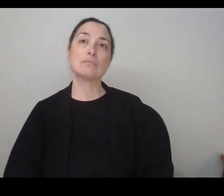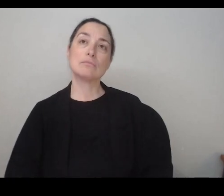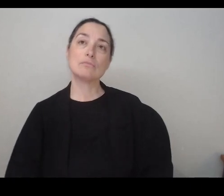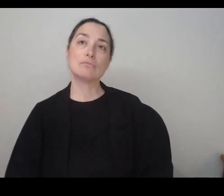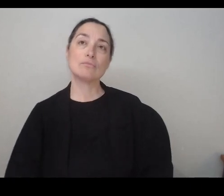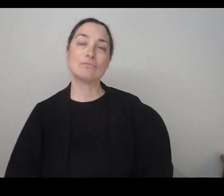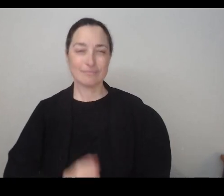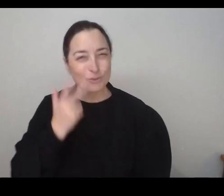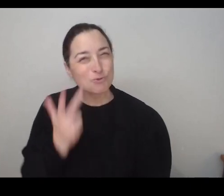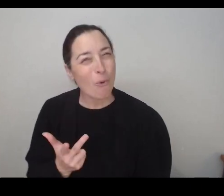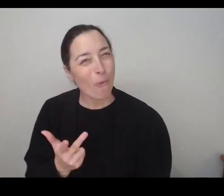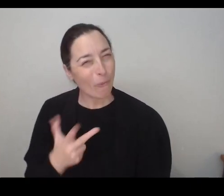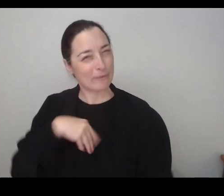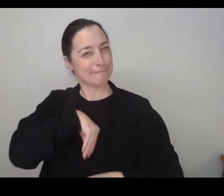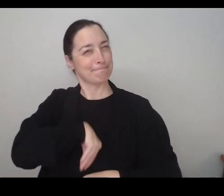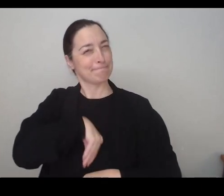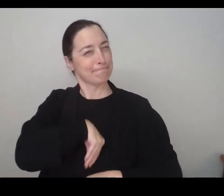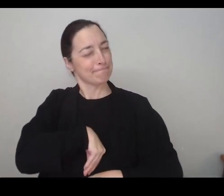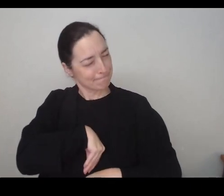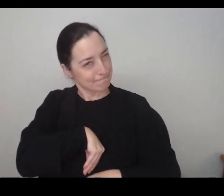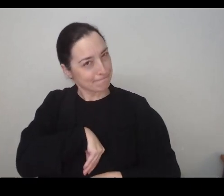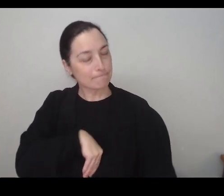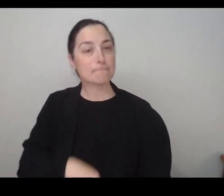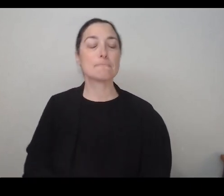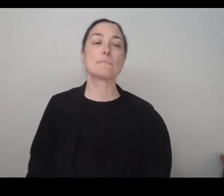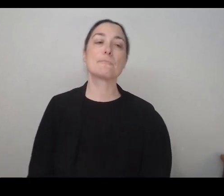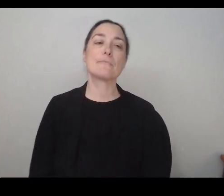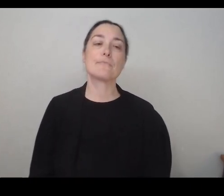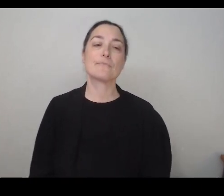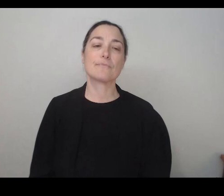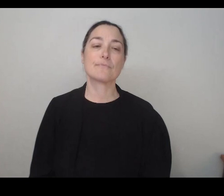So that's really the first, going back to the first,